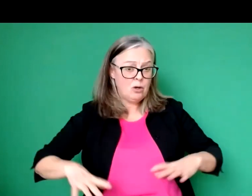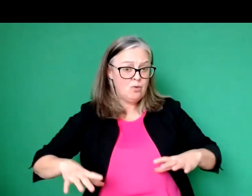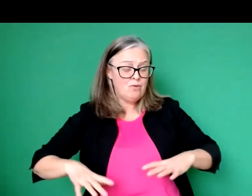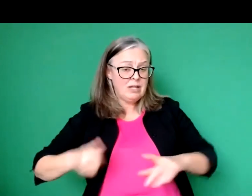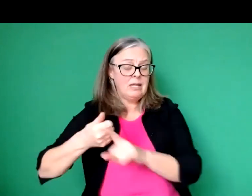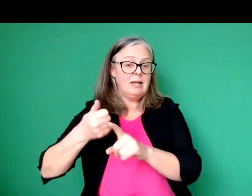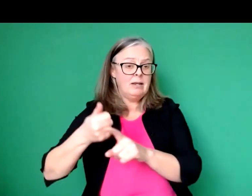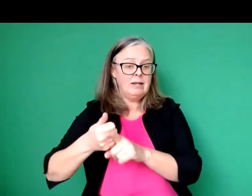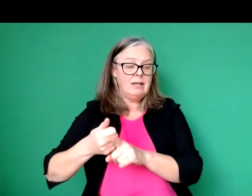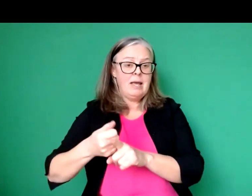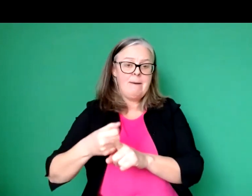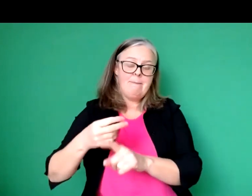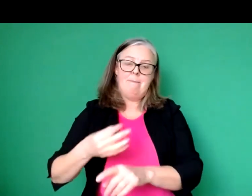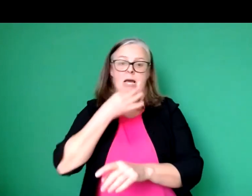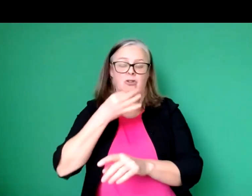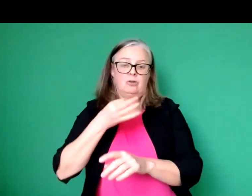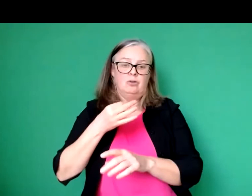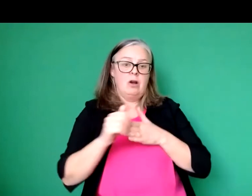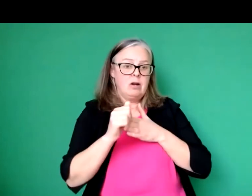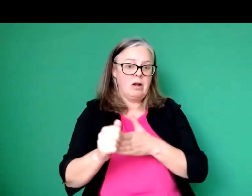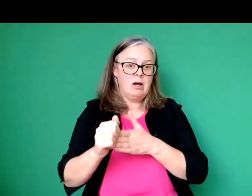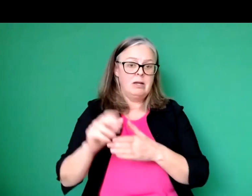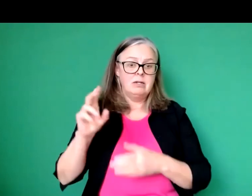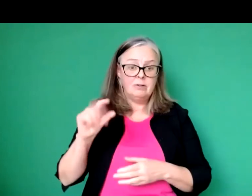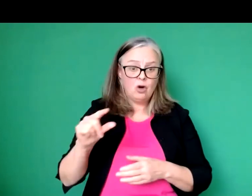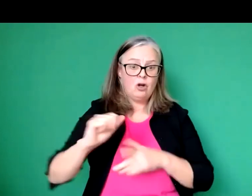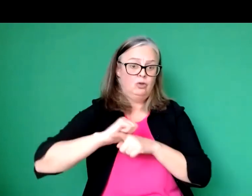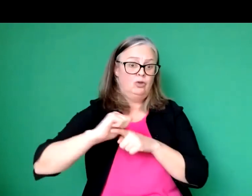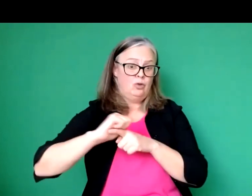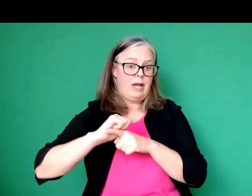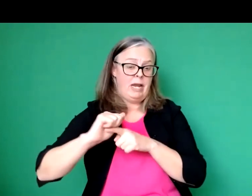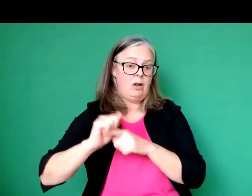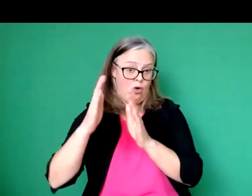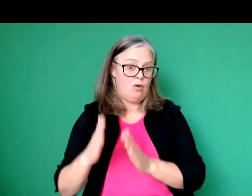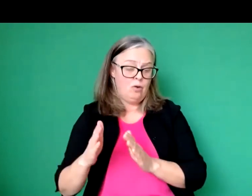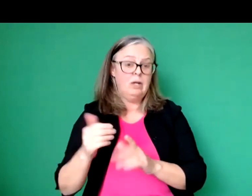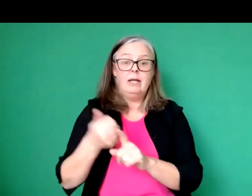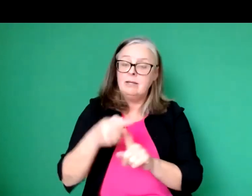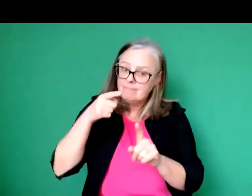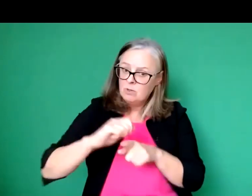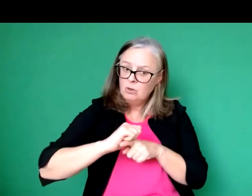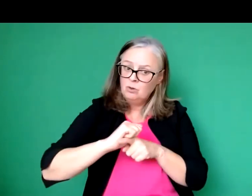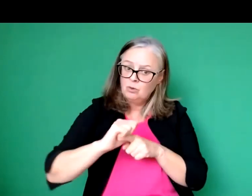dog trainer so he trains specifically service dogs and he's he's been trained in training